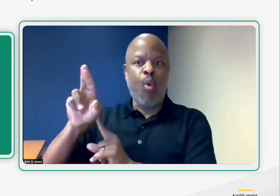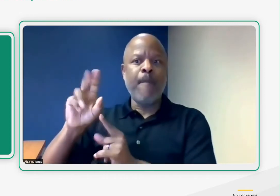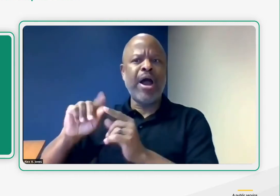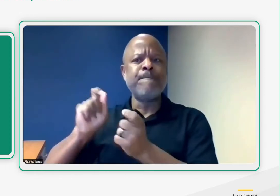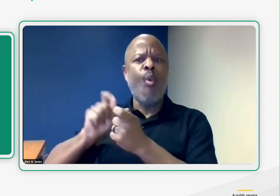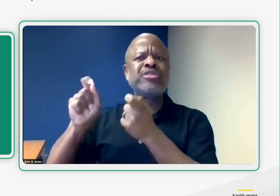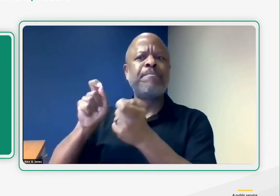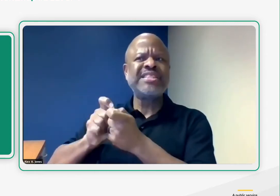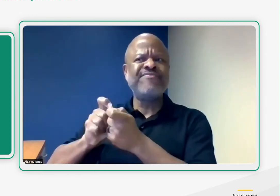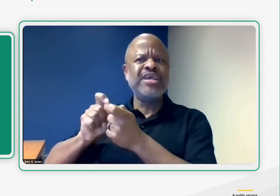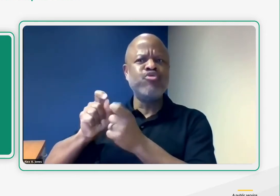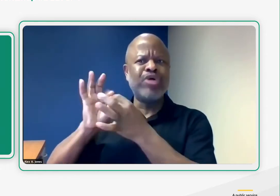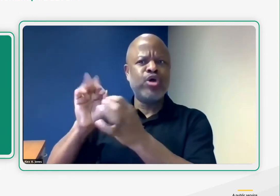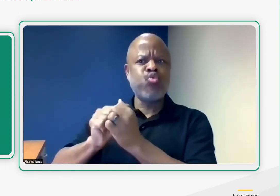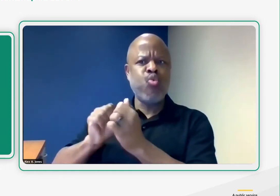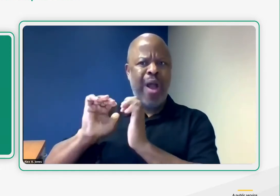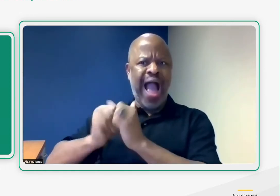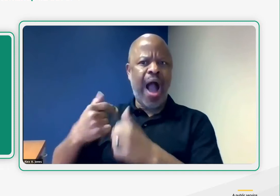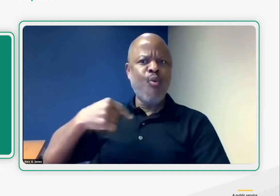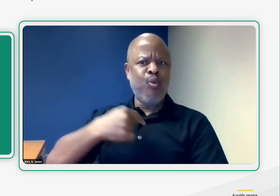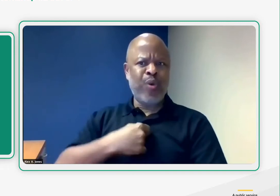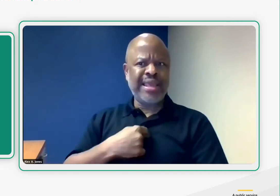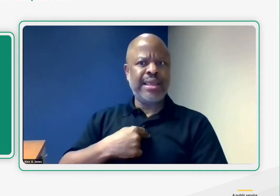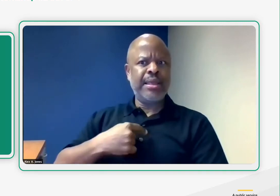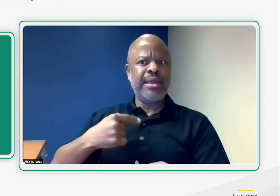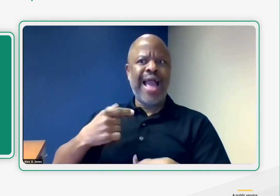we're not talking specifically about doing something wrong, so much as we're talking